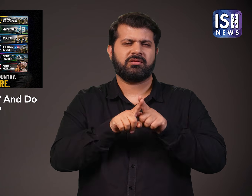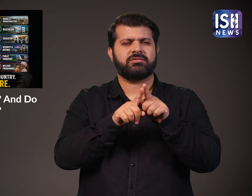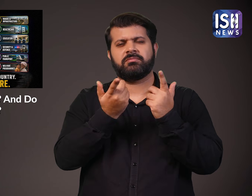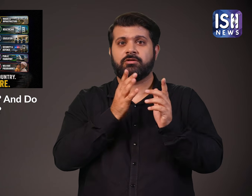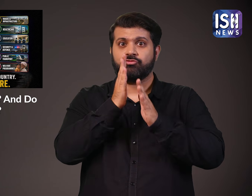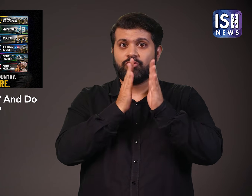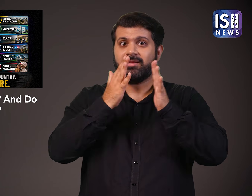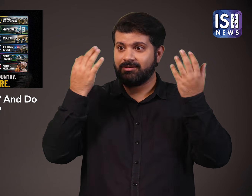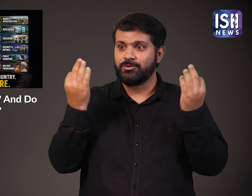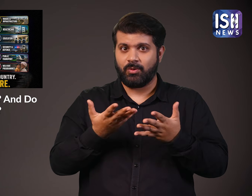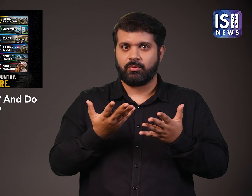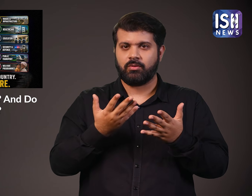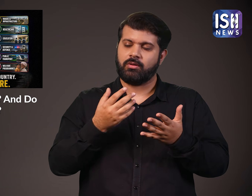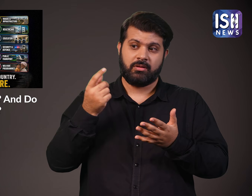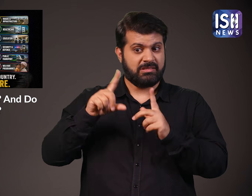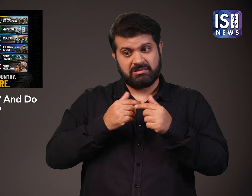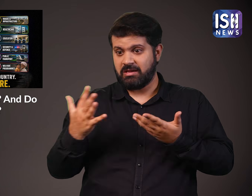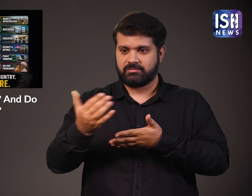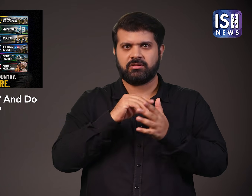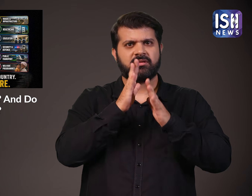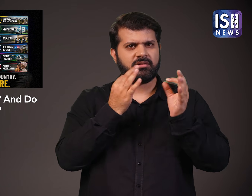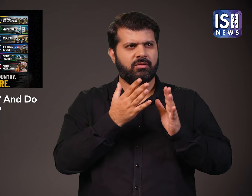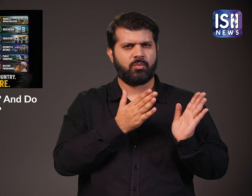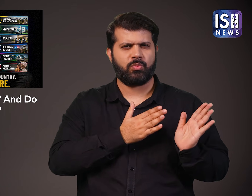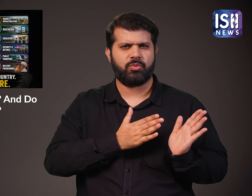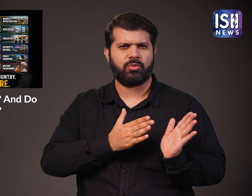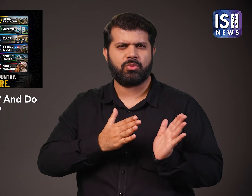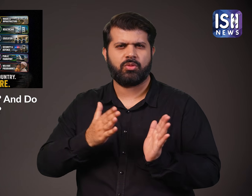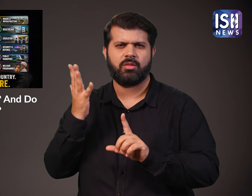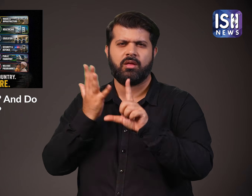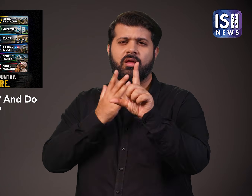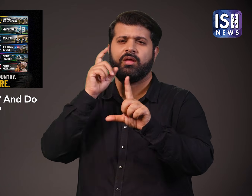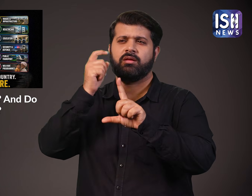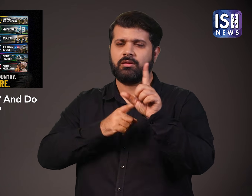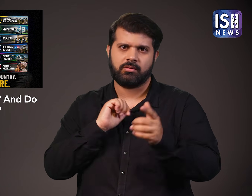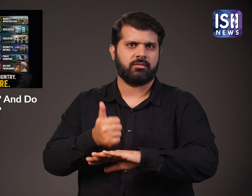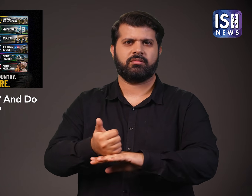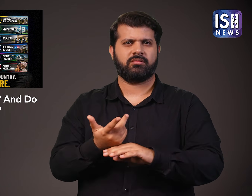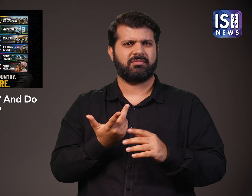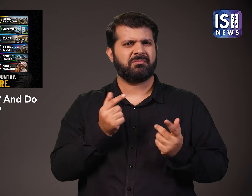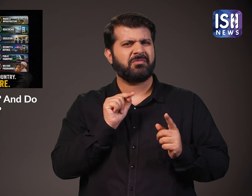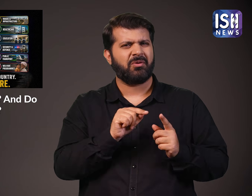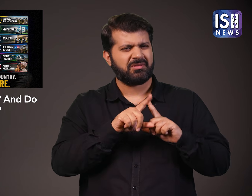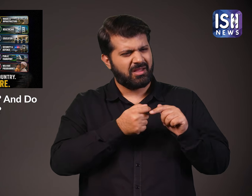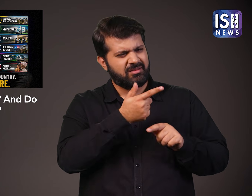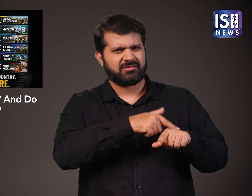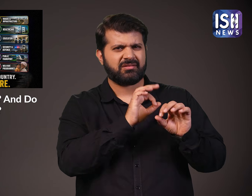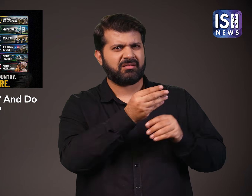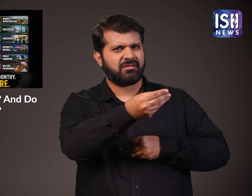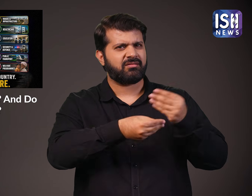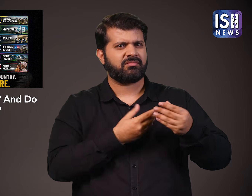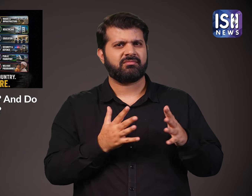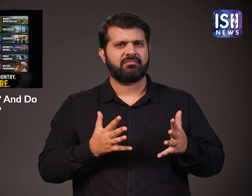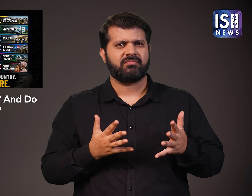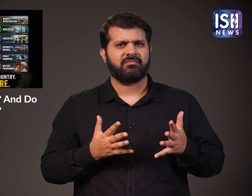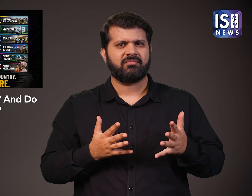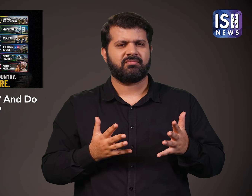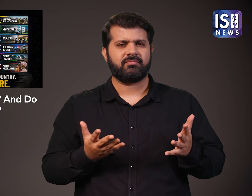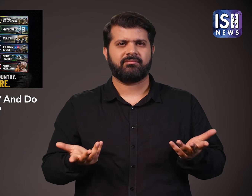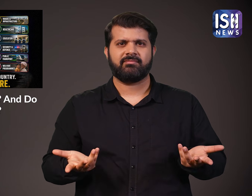For example, the government may collect taxes to build new railways, yet the project gets delayed by 5 to 10 years.